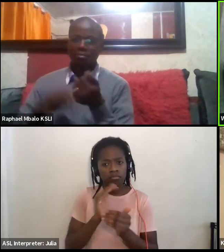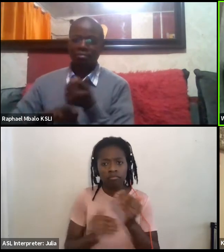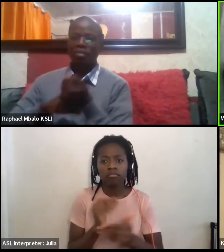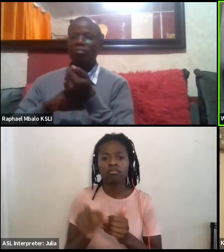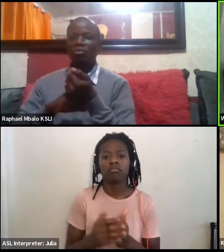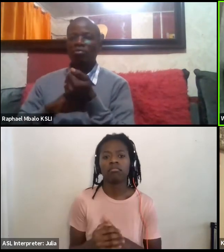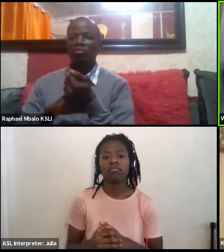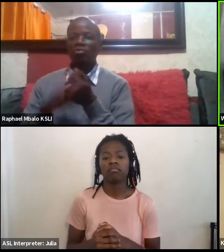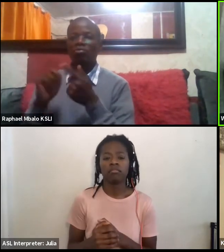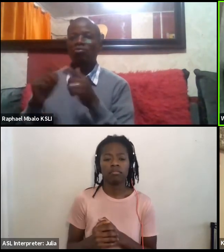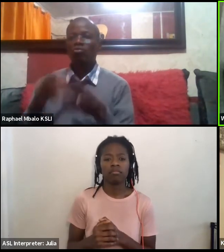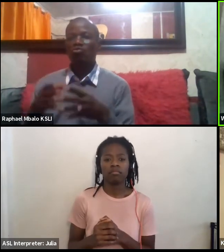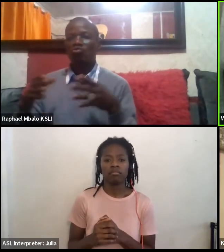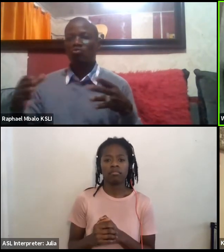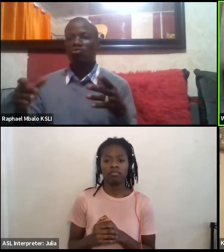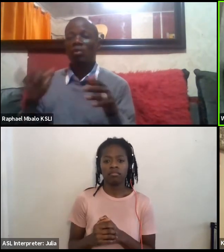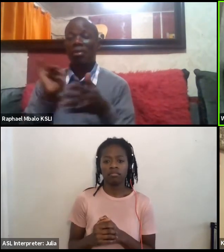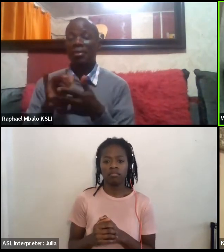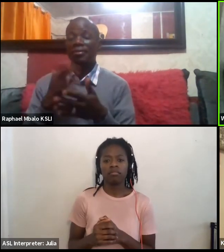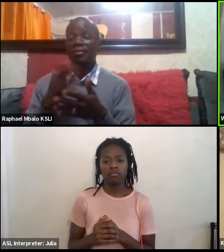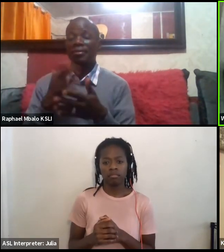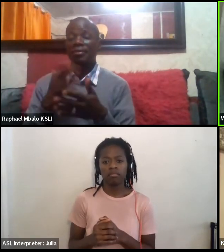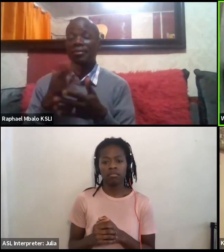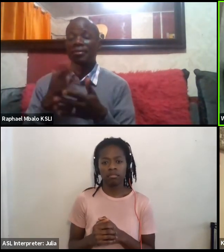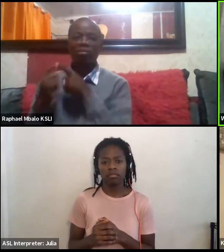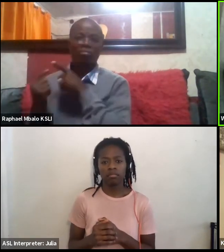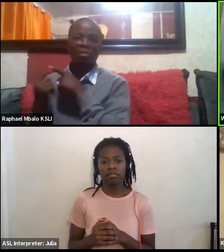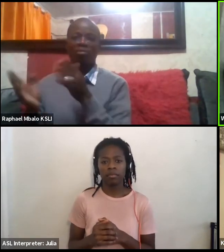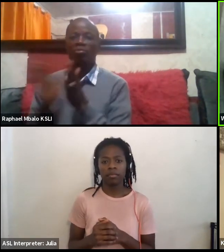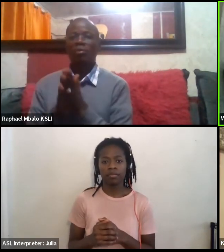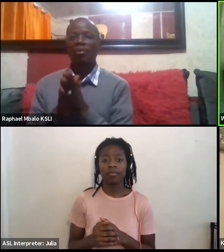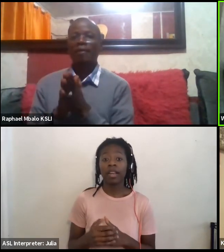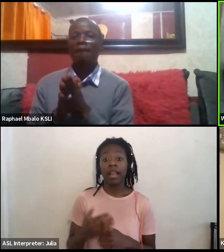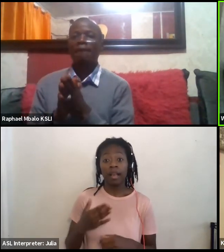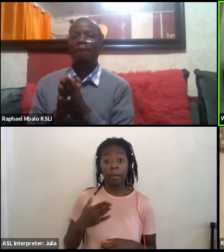And that's also my experience with the LAM Sisterhood.